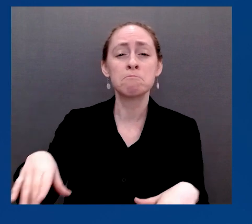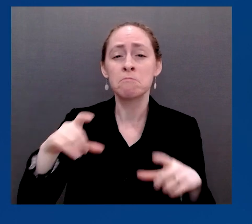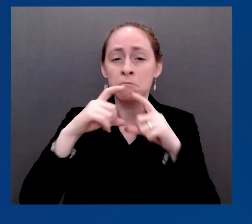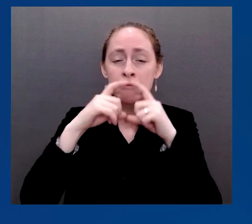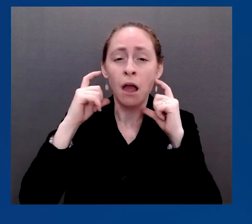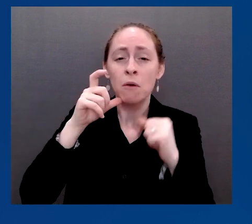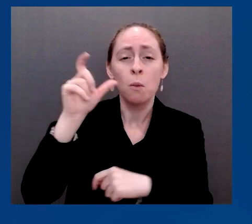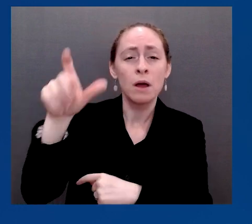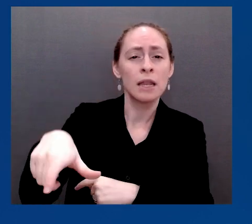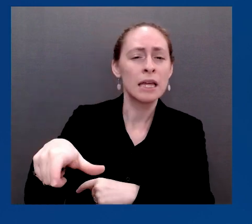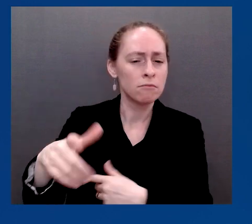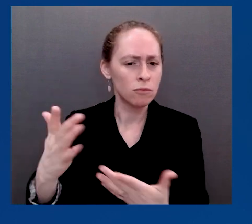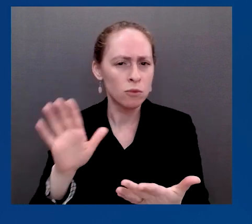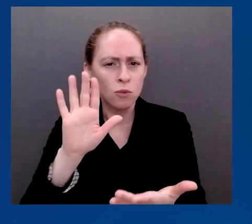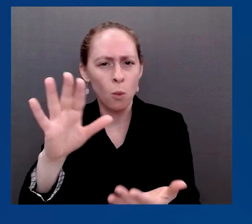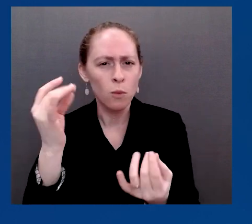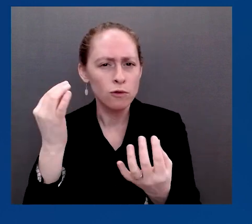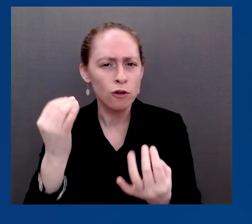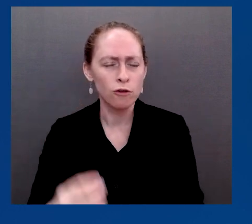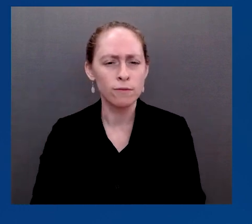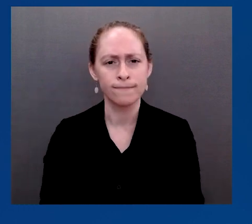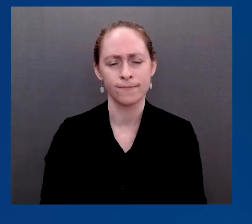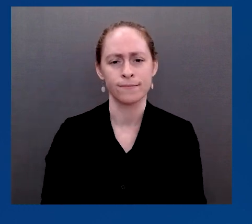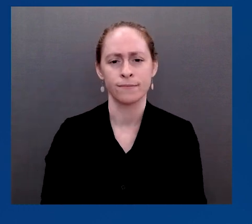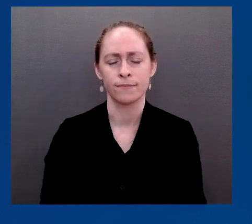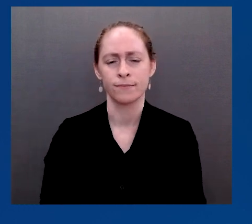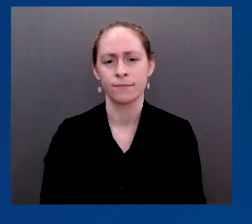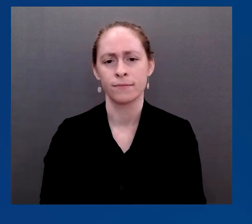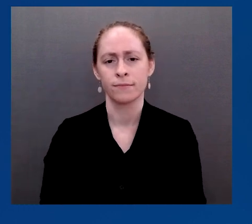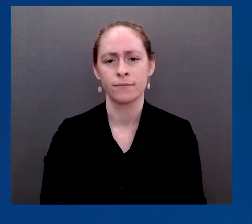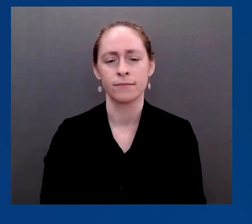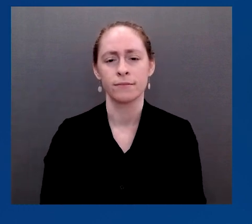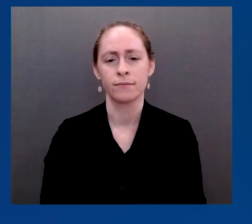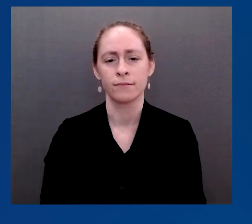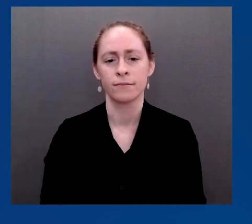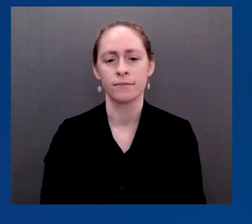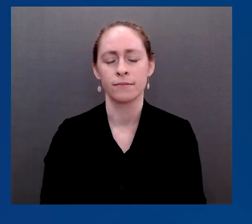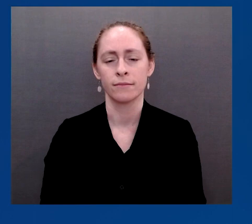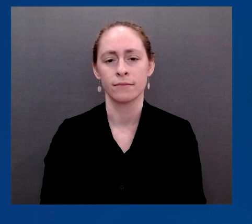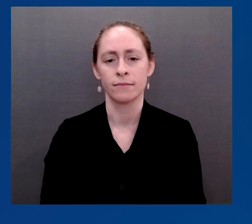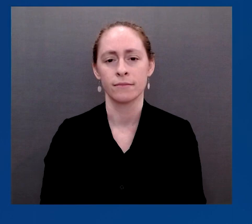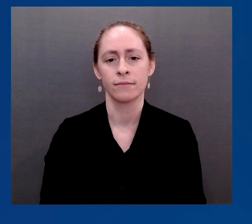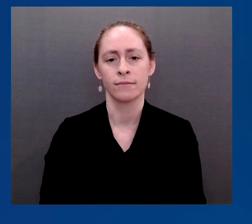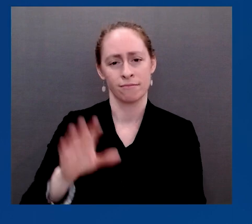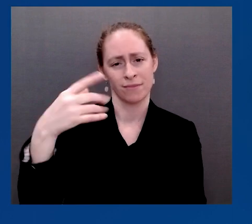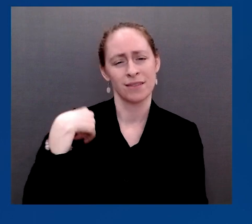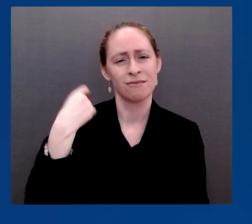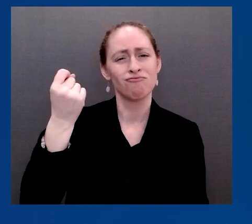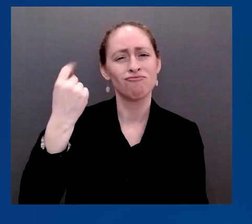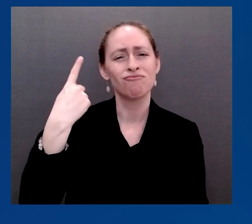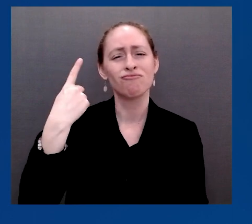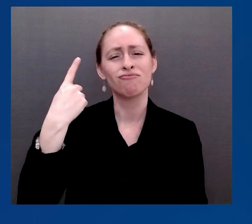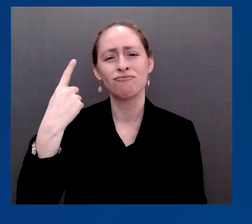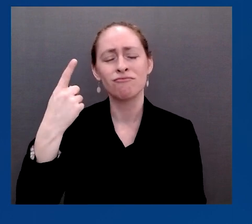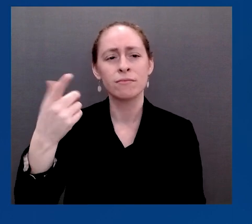and we want to ensure the public health guidance that we're providing meets the moment that we're in. As we've discussed and as you noted,